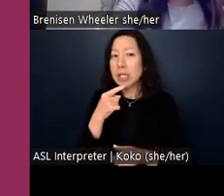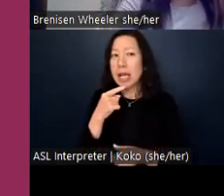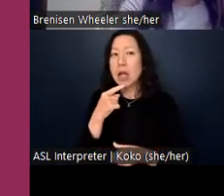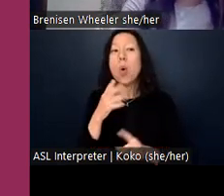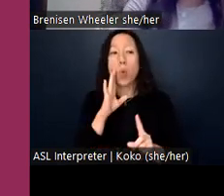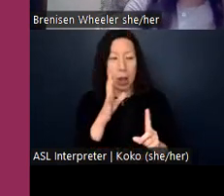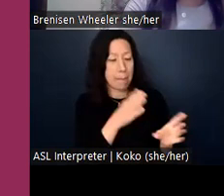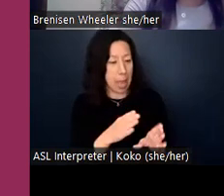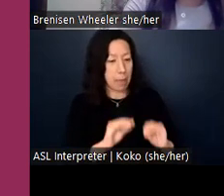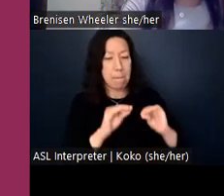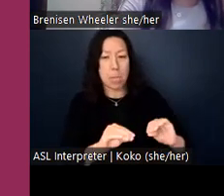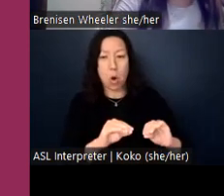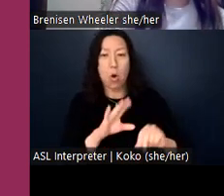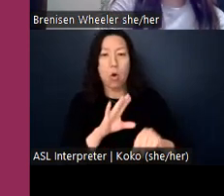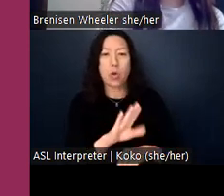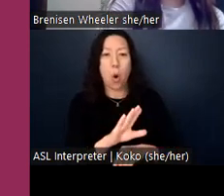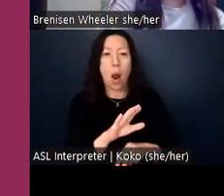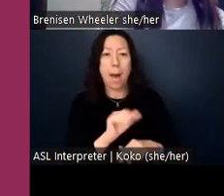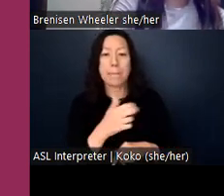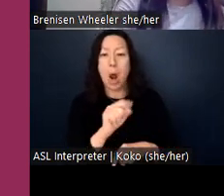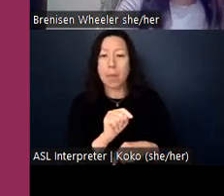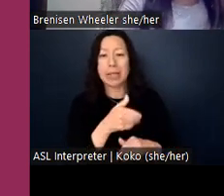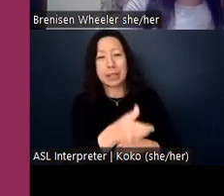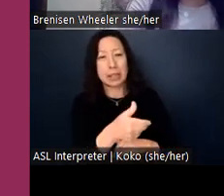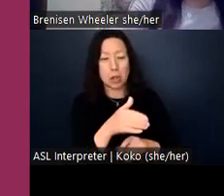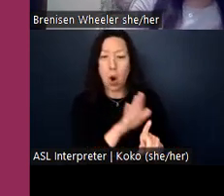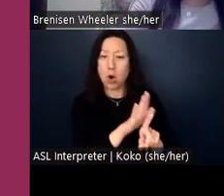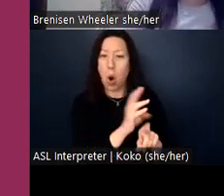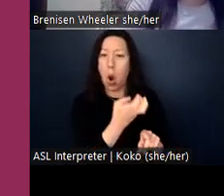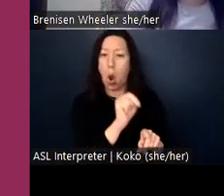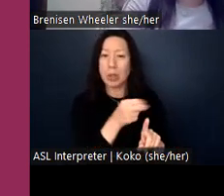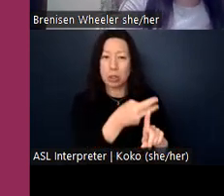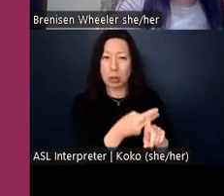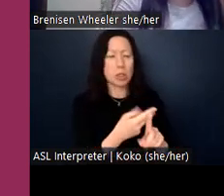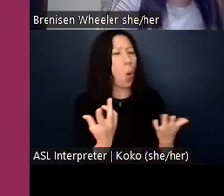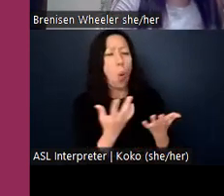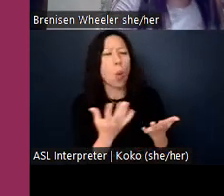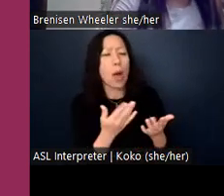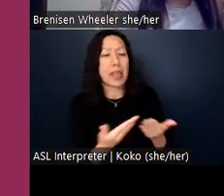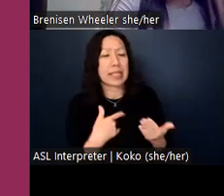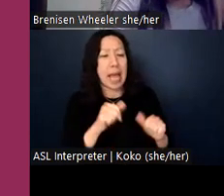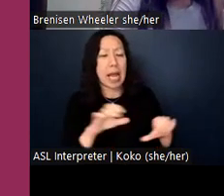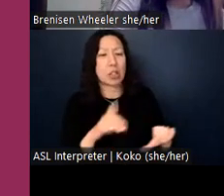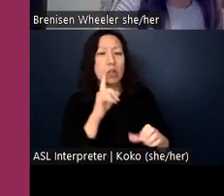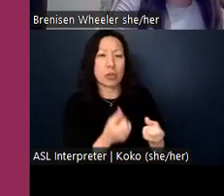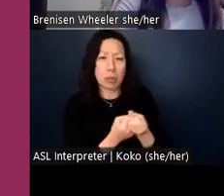13:24:19 What steps can I support you in taking to achieve here? are examples of some of the things I can do? 13:24:23 So again, you're collaborating and